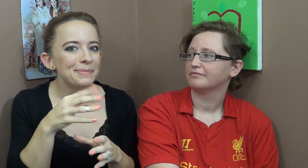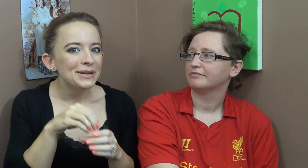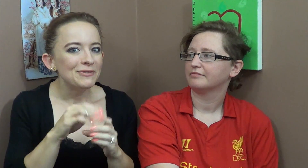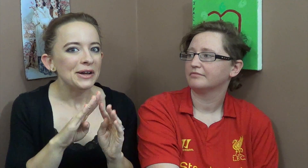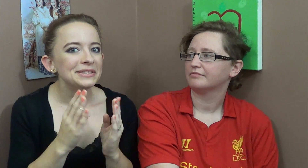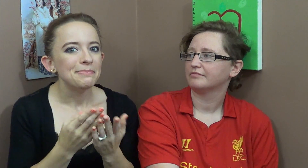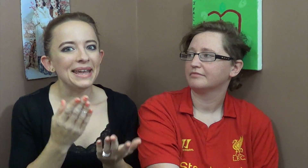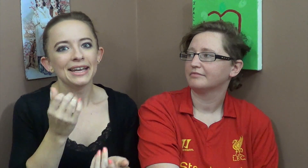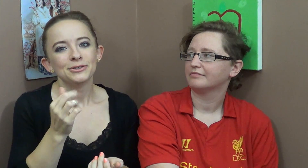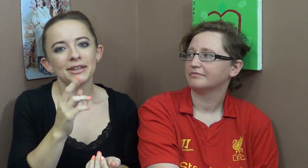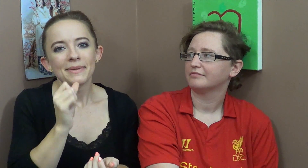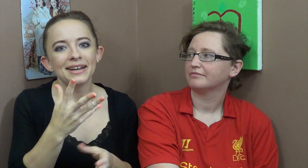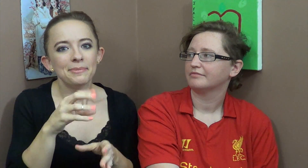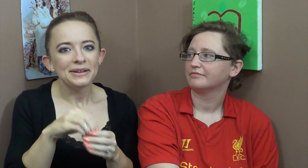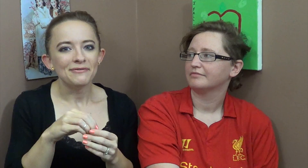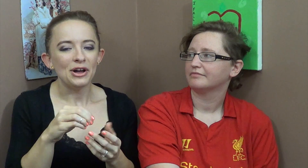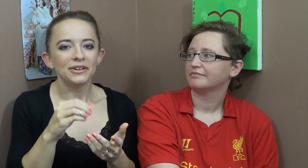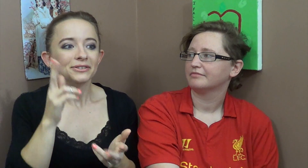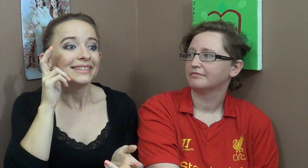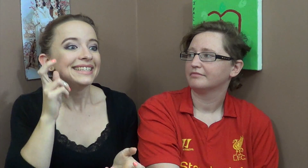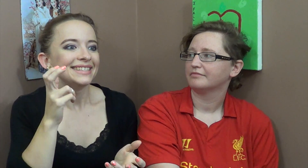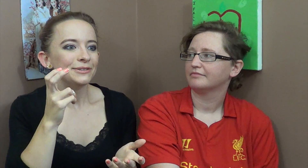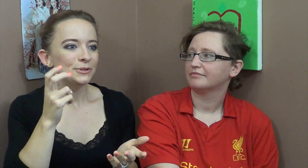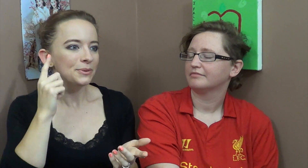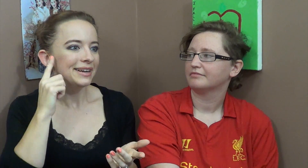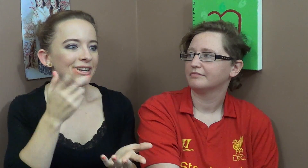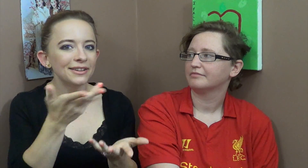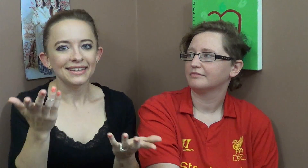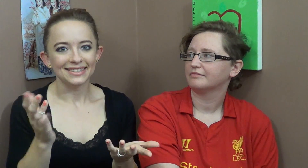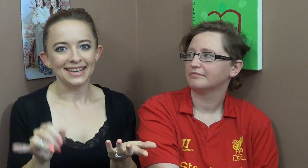you might not be involved in band. They might not be involved or listen to or hear things